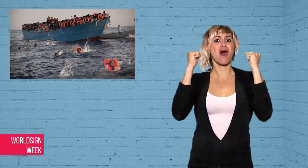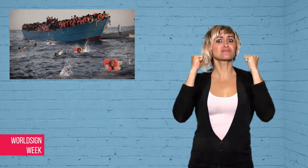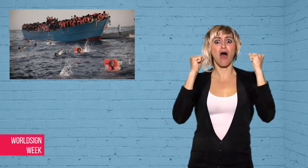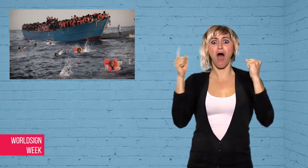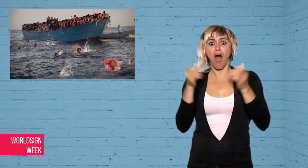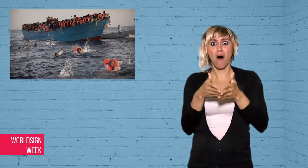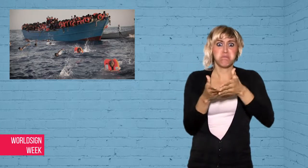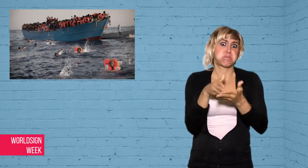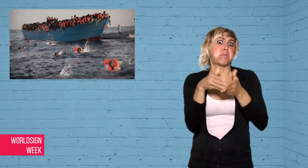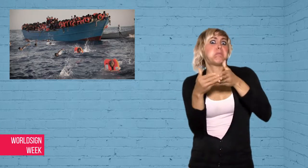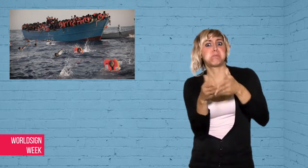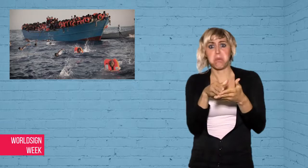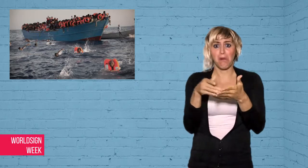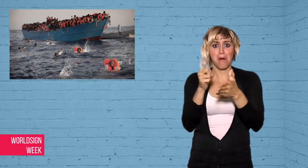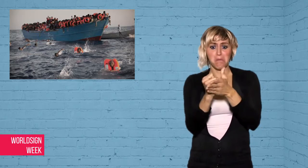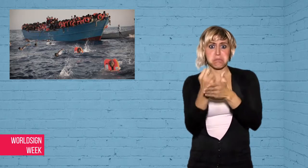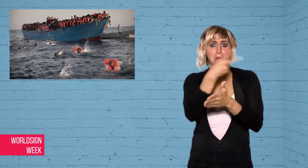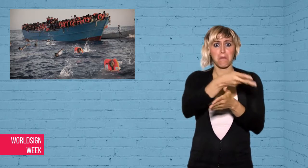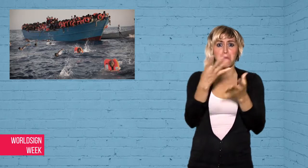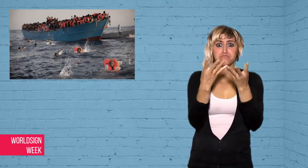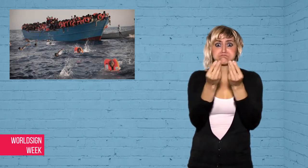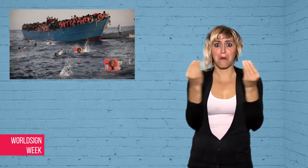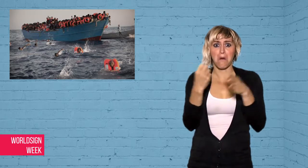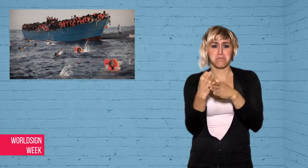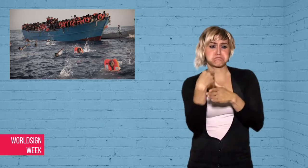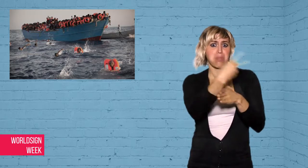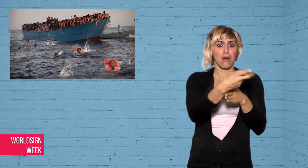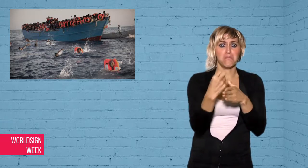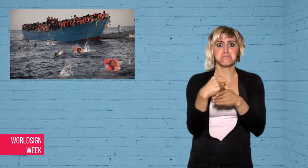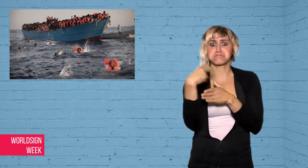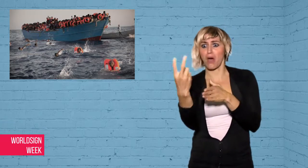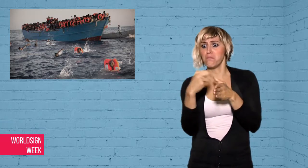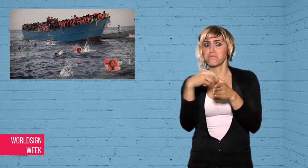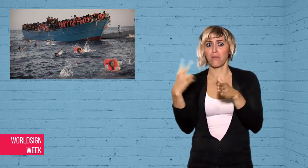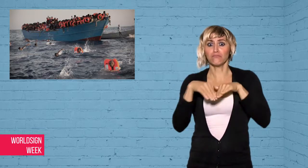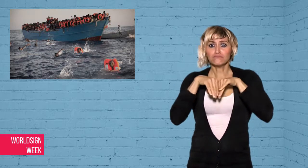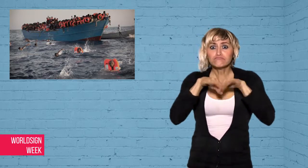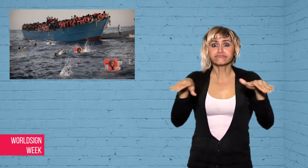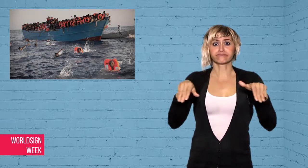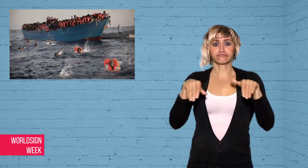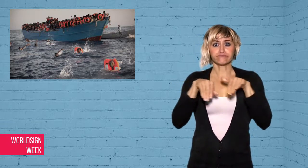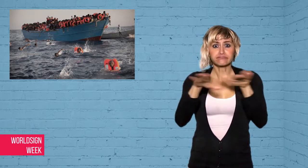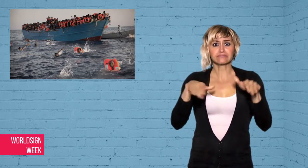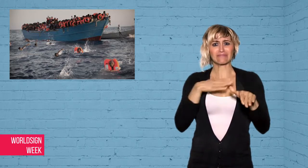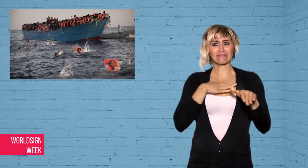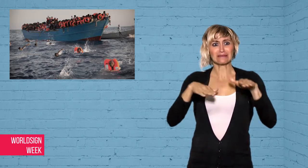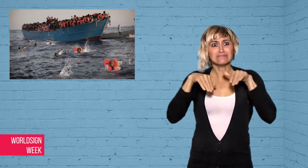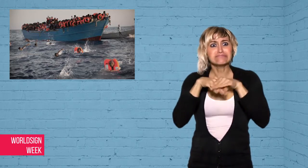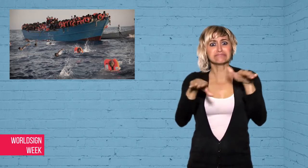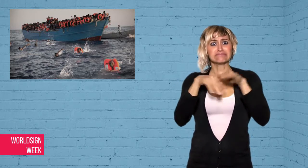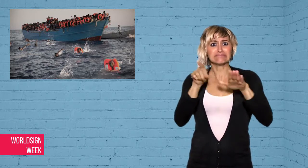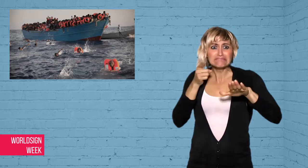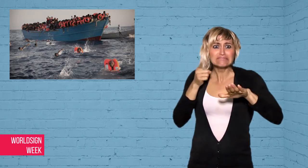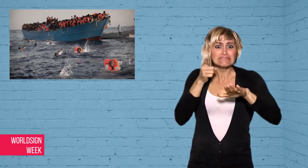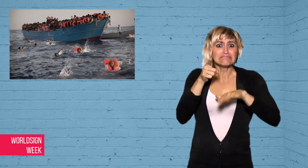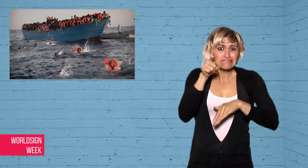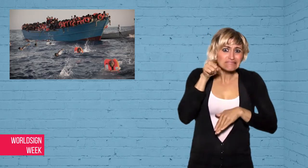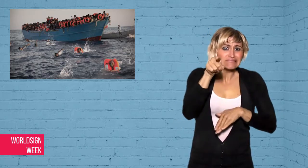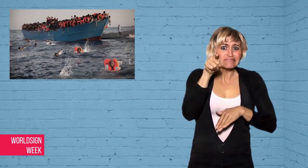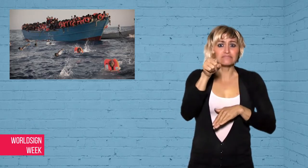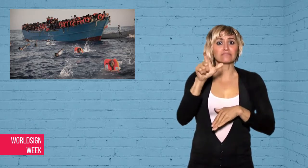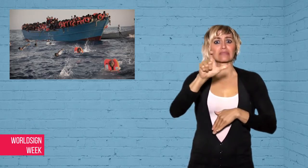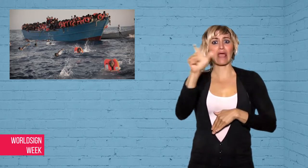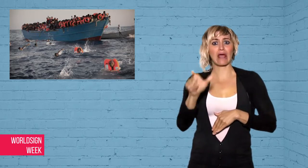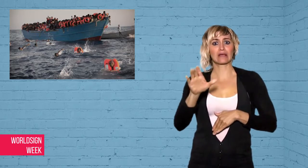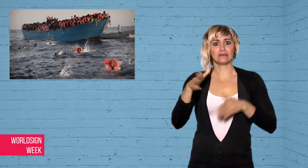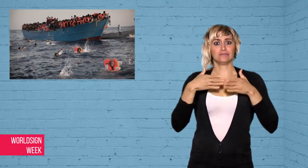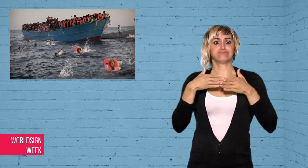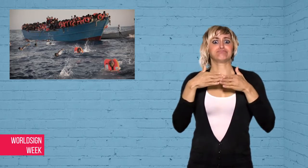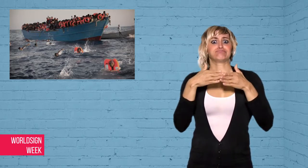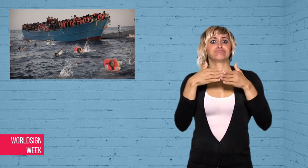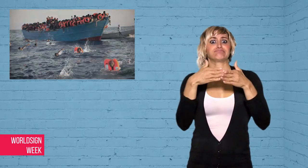many jumped in the water to swim to